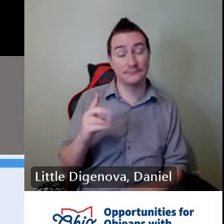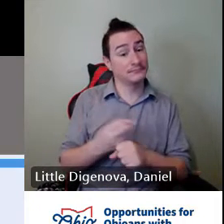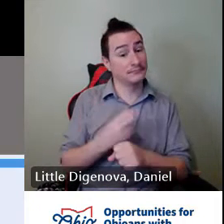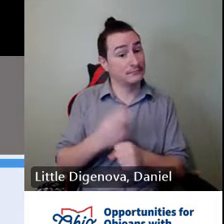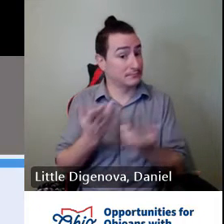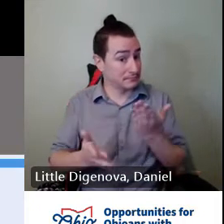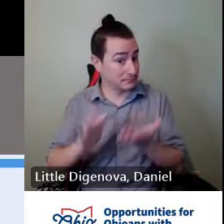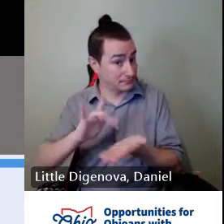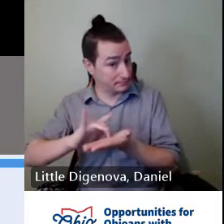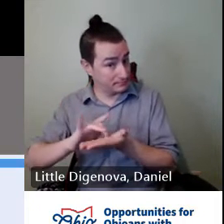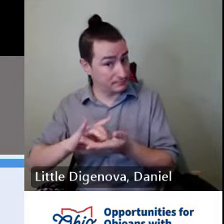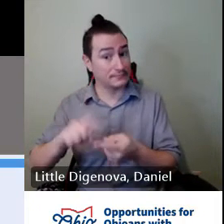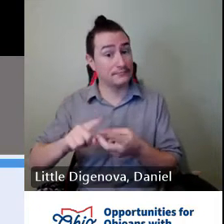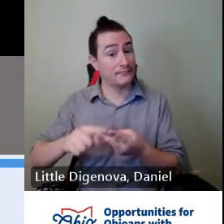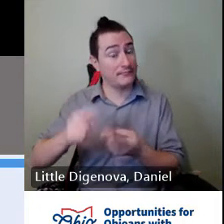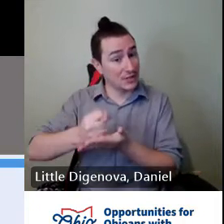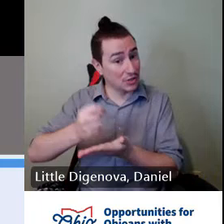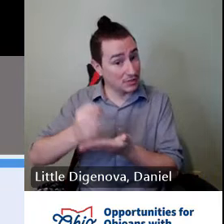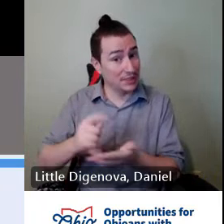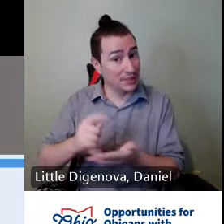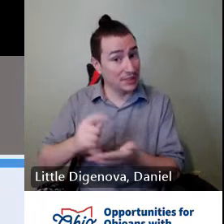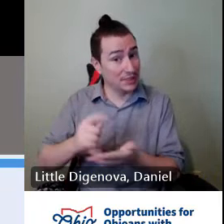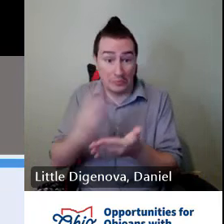Julie: Julia, what could be the implications for a reasonable accommodation